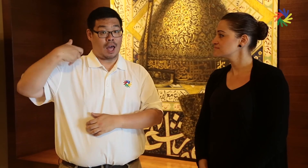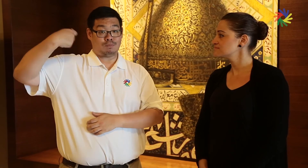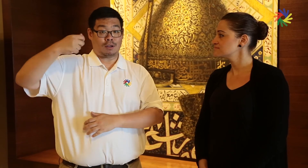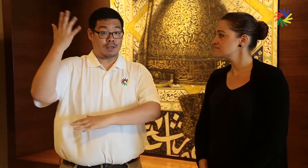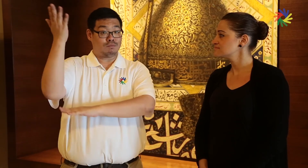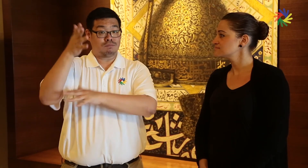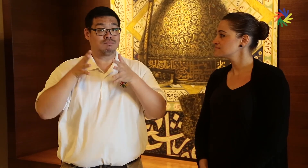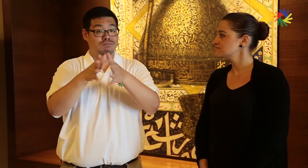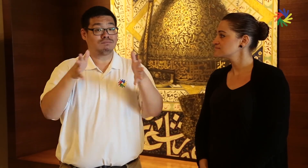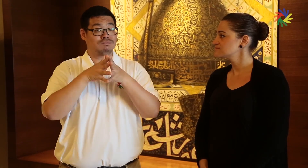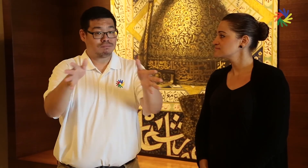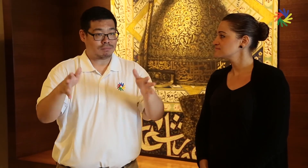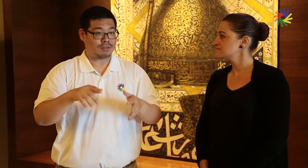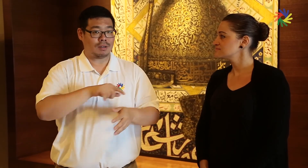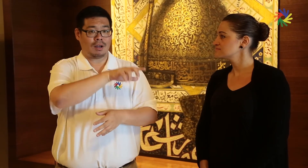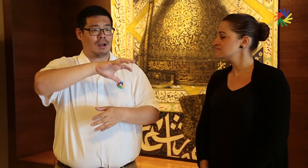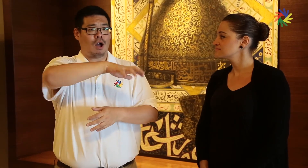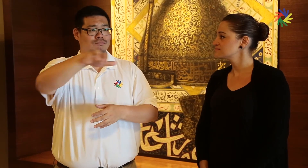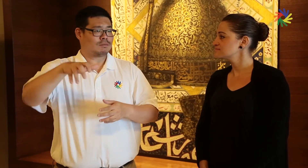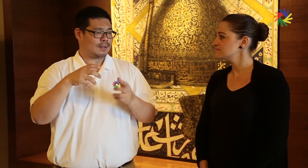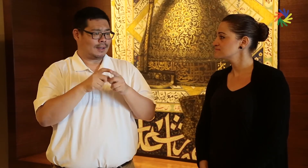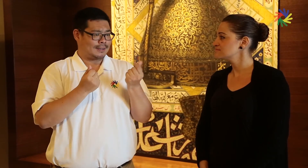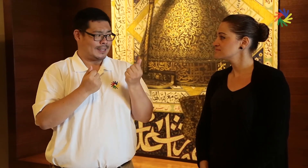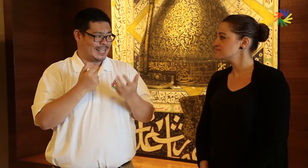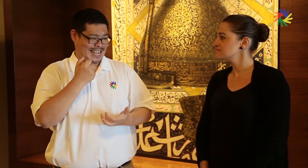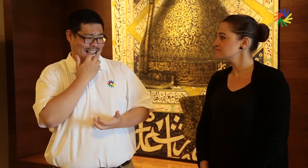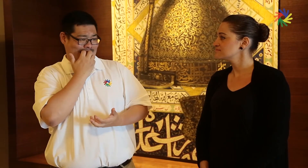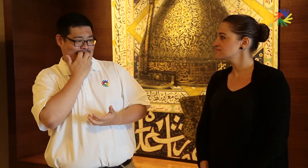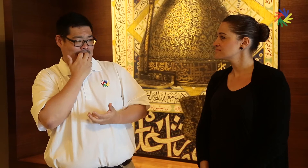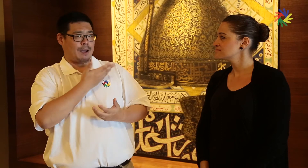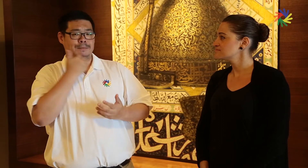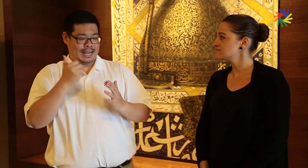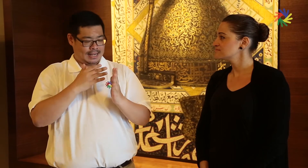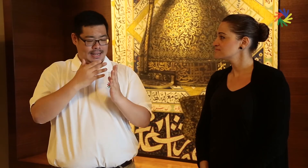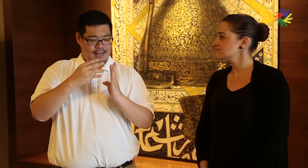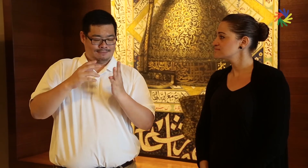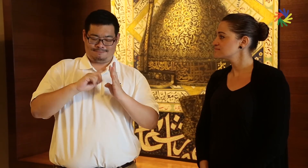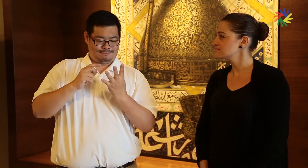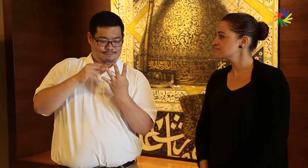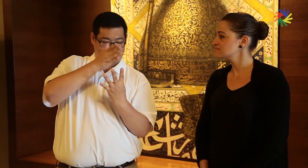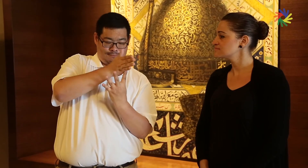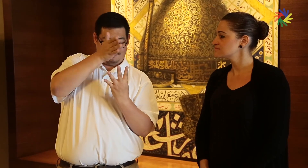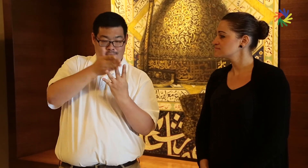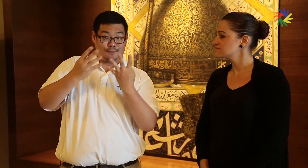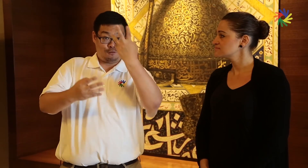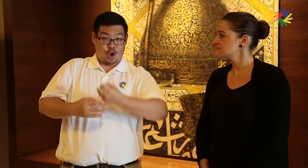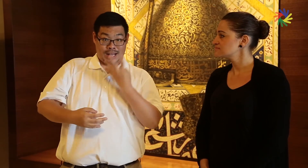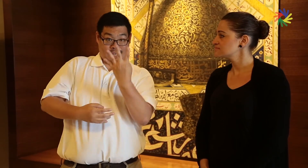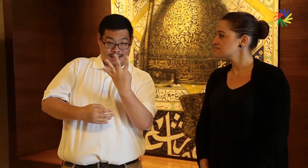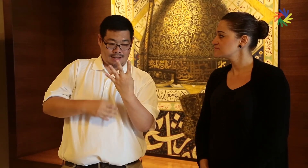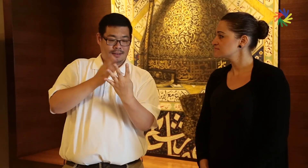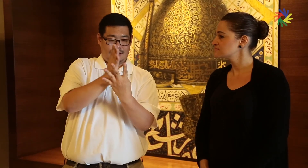at national levels for participation in the Games.